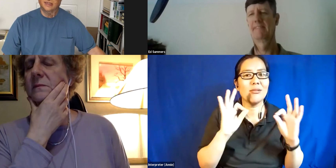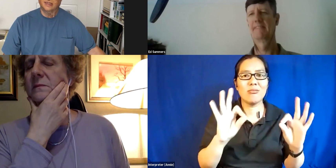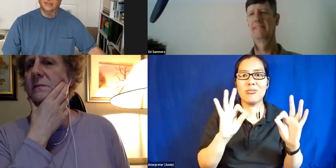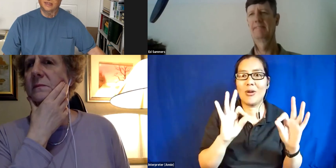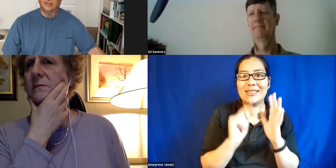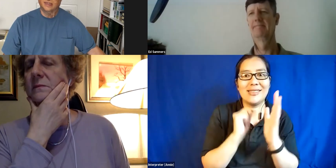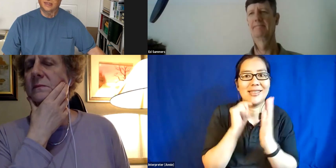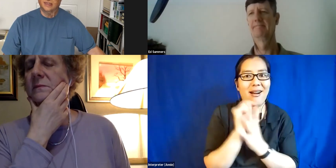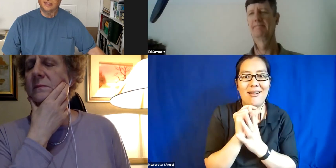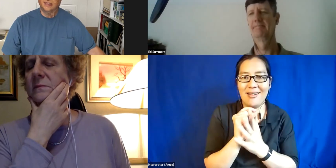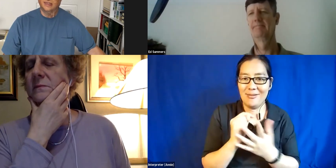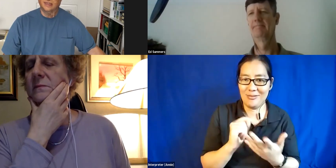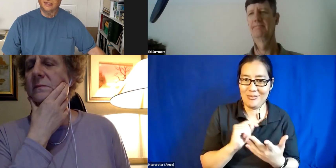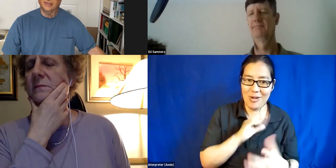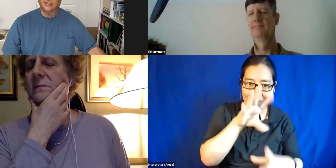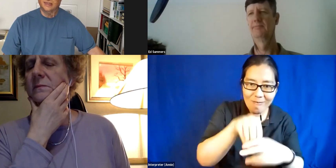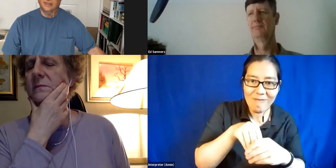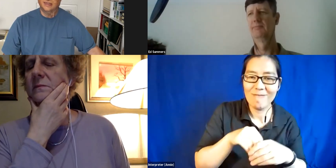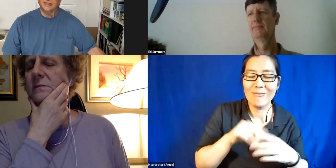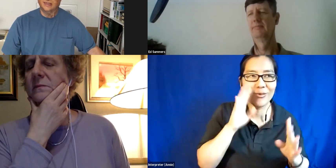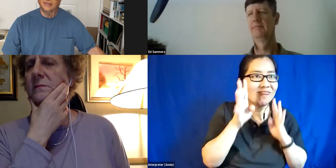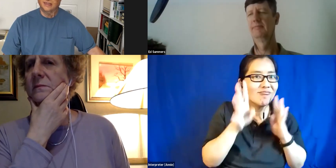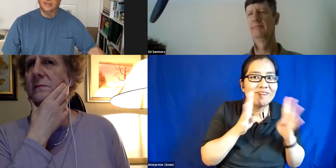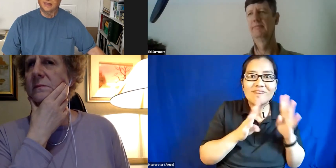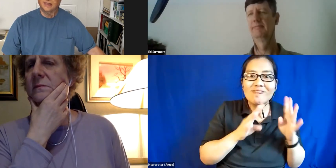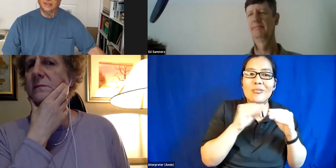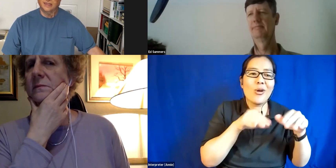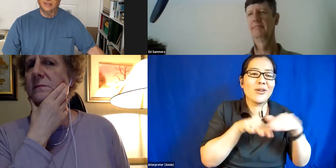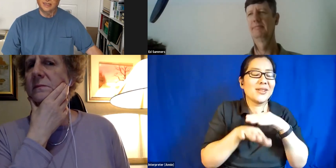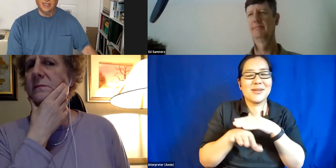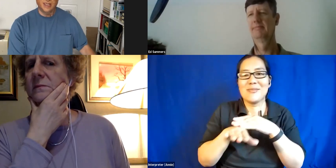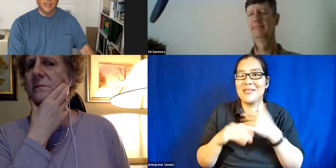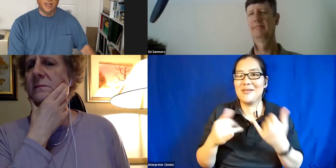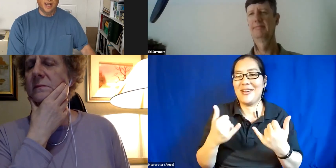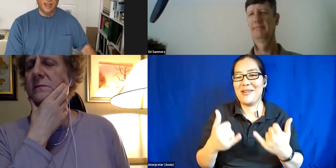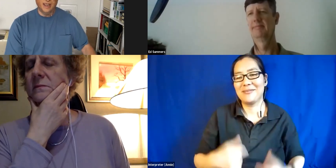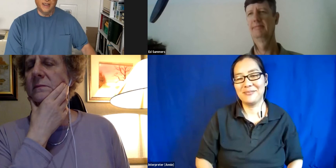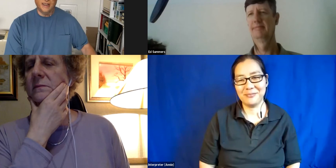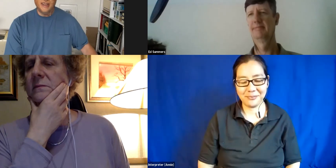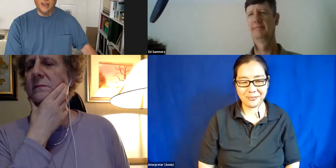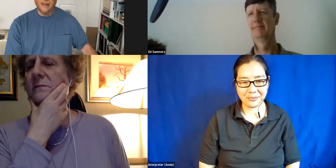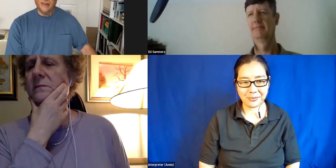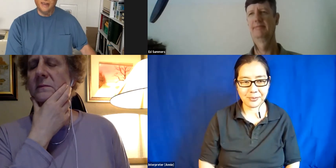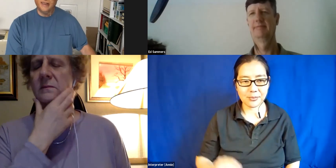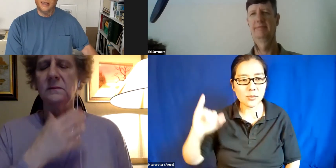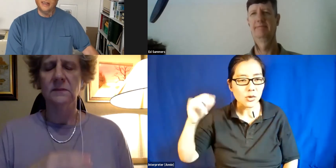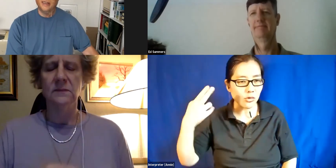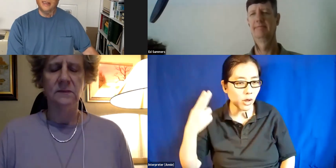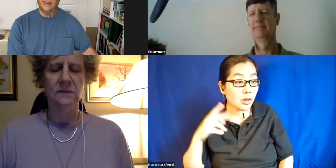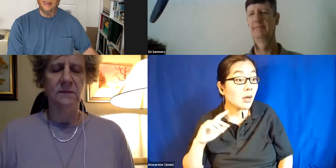creating and making it more accessible. Joshua Miele: Darren.